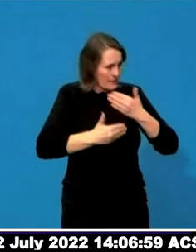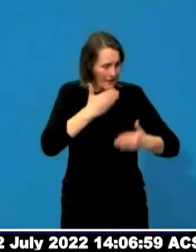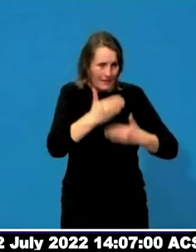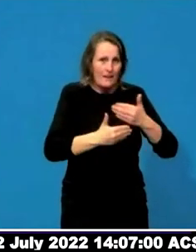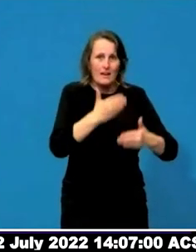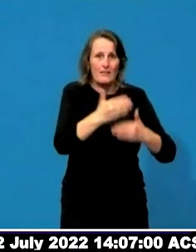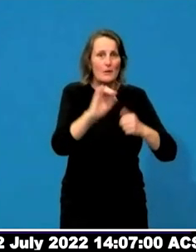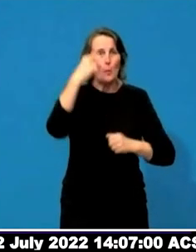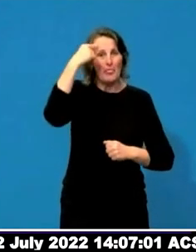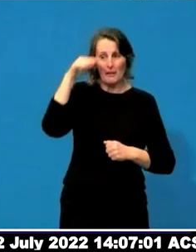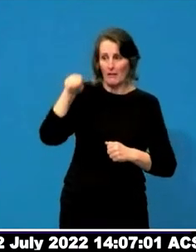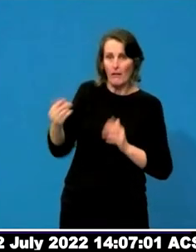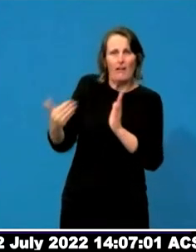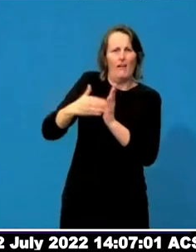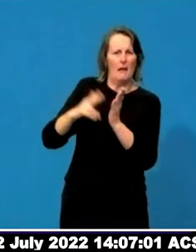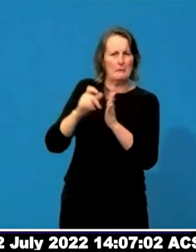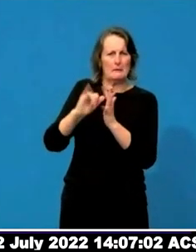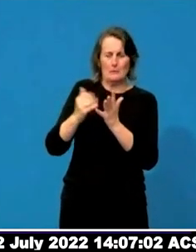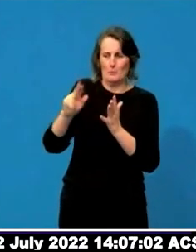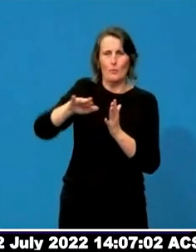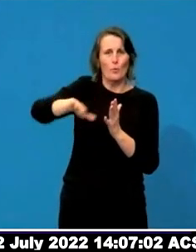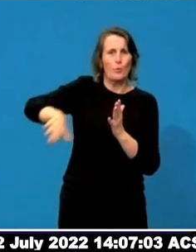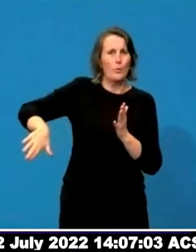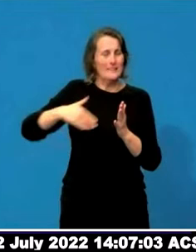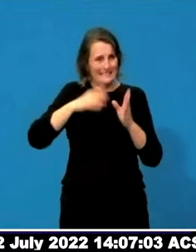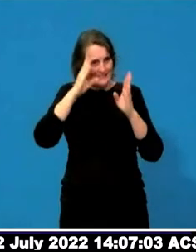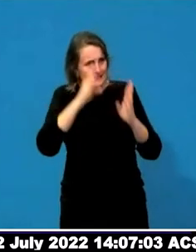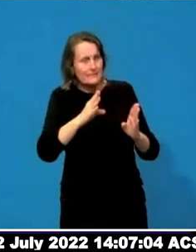from thinking about, you know, being in a particular place